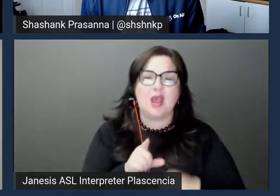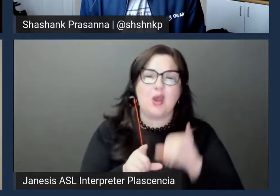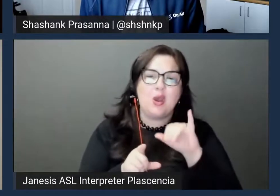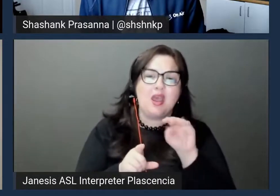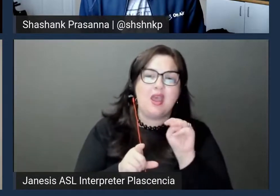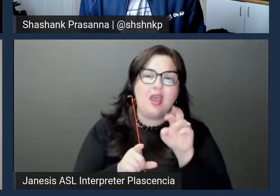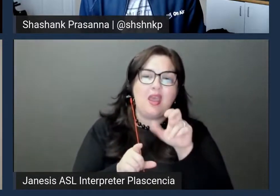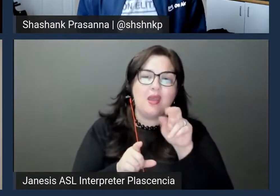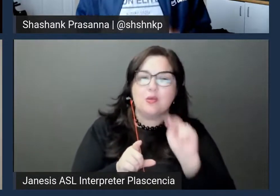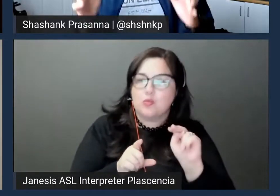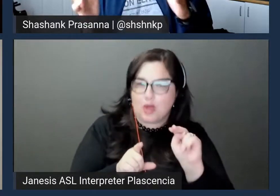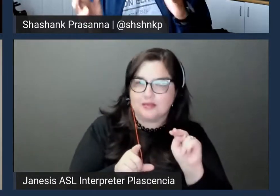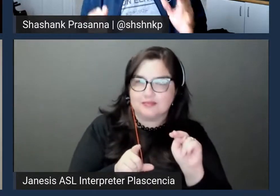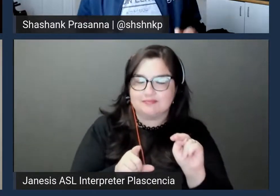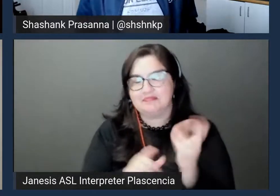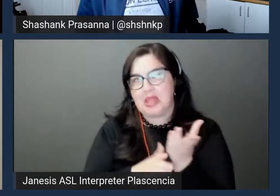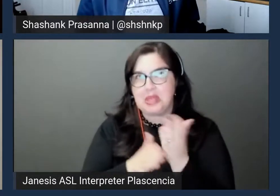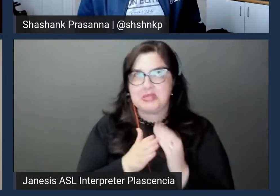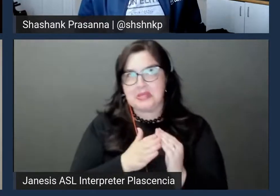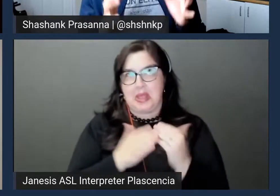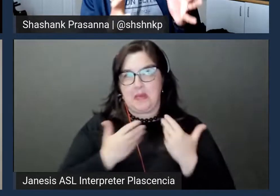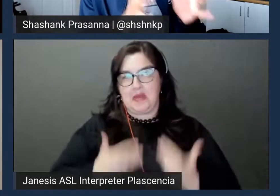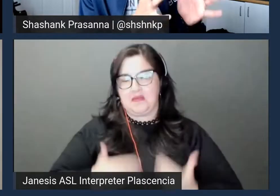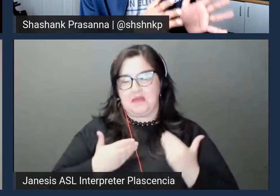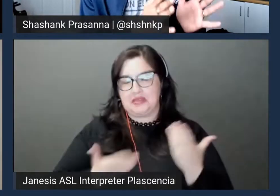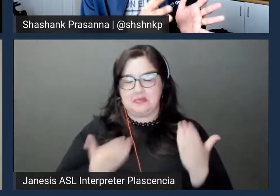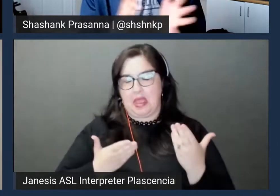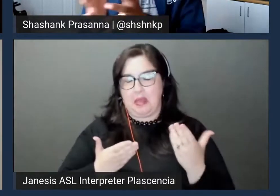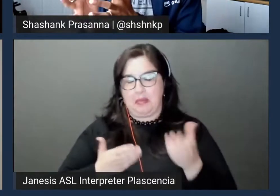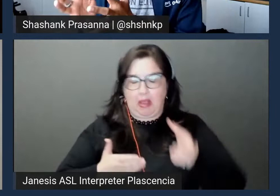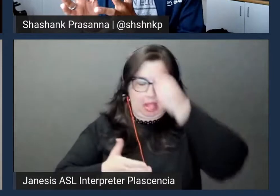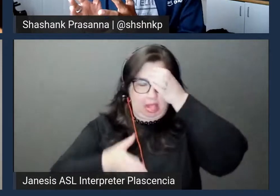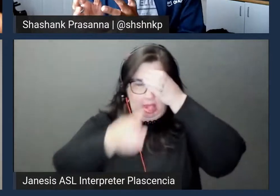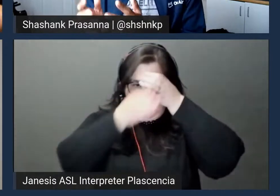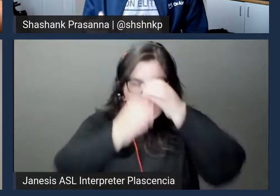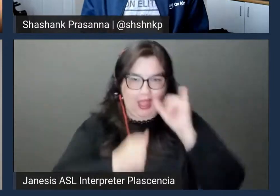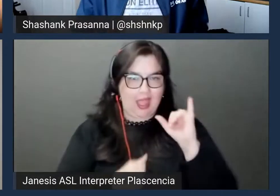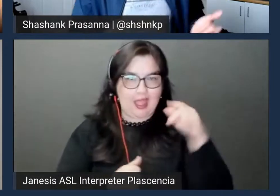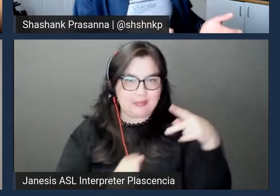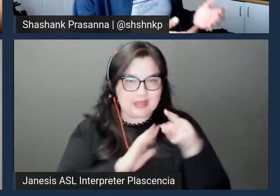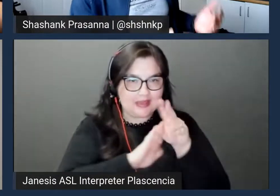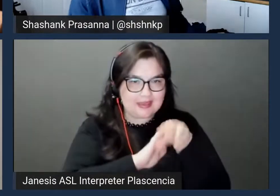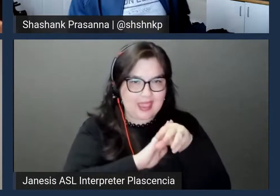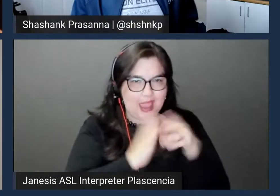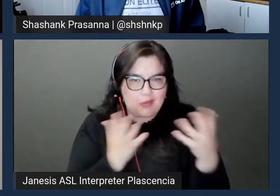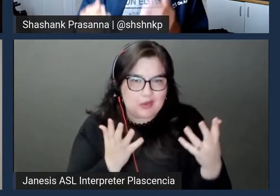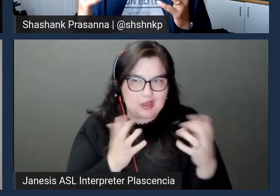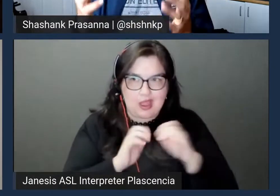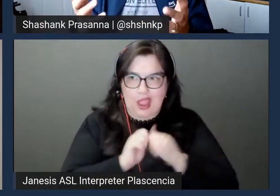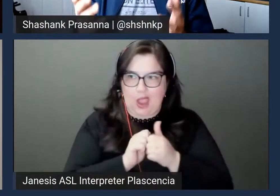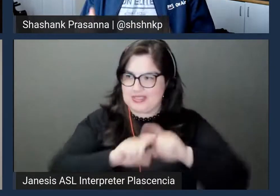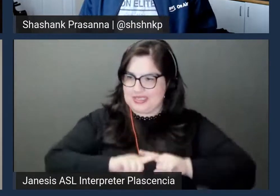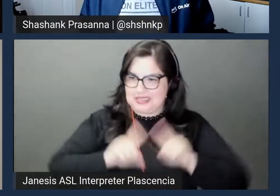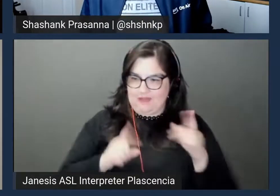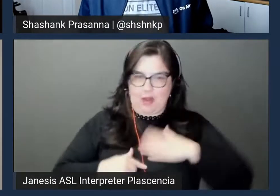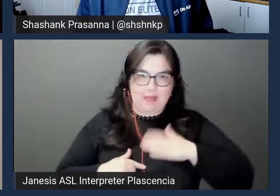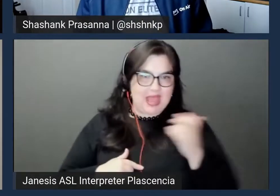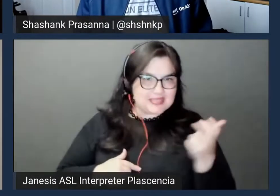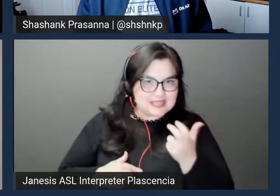are not very camera inclined, what is an IP camera? How's it different from my cell phone camera or webcam camera that I'm using?